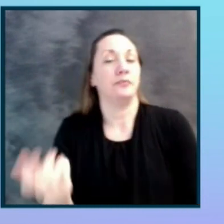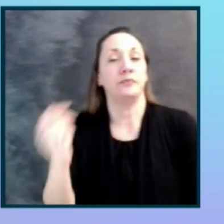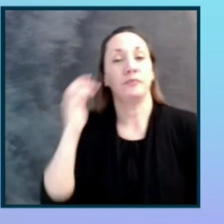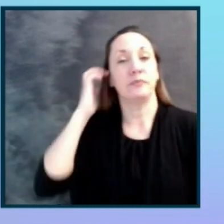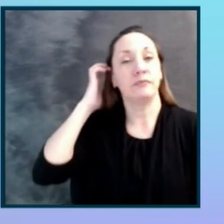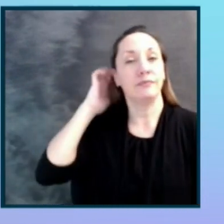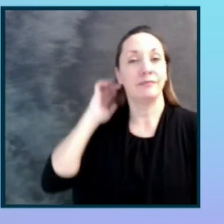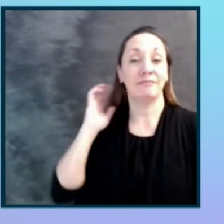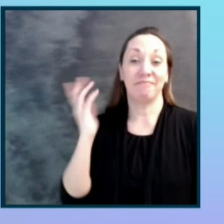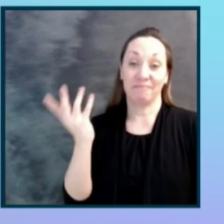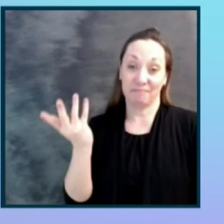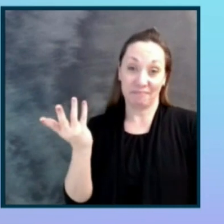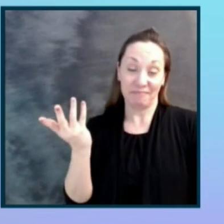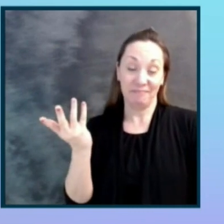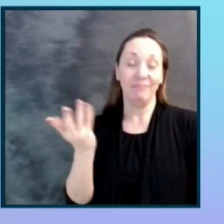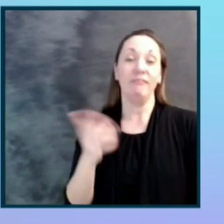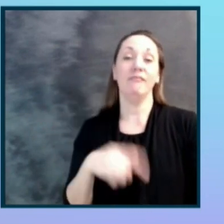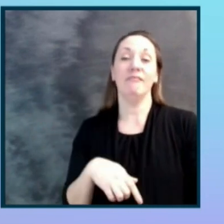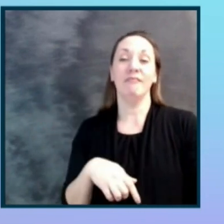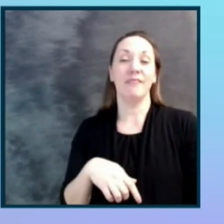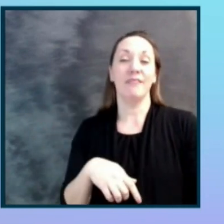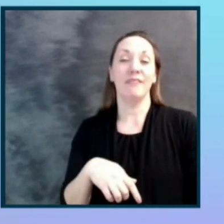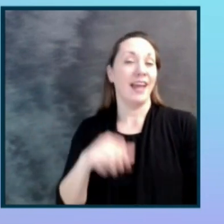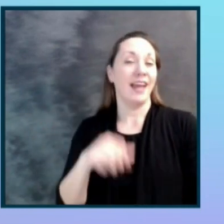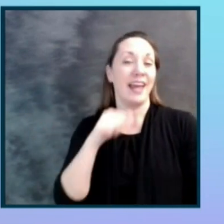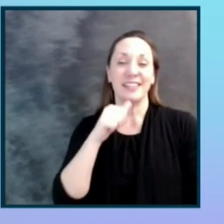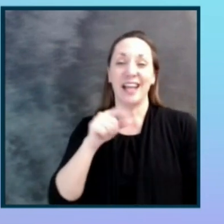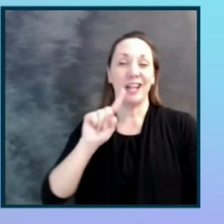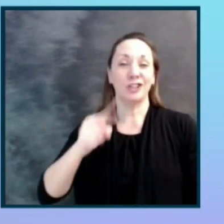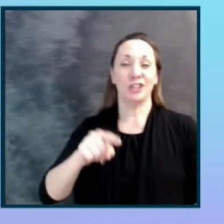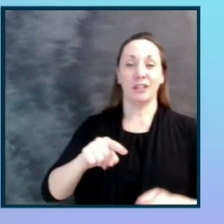Yeah, it's not just on the worldwide, It's just everybody around you.